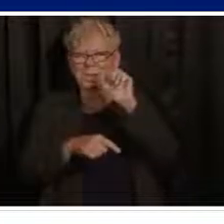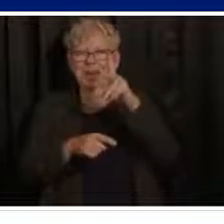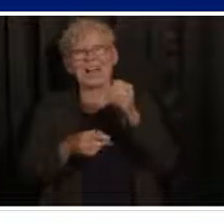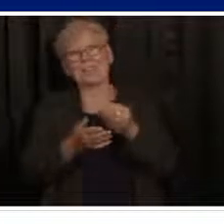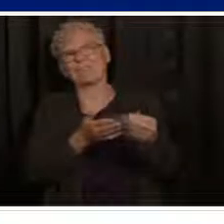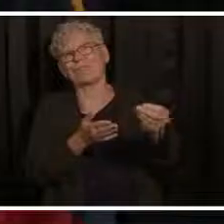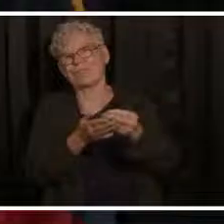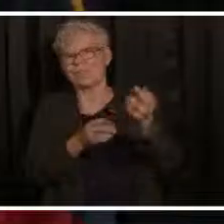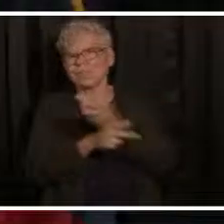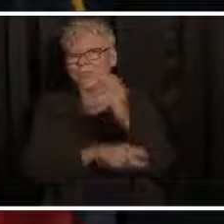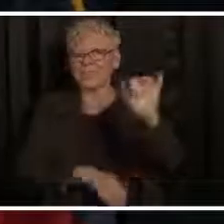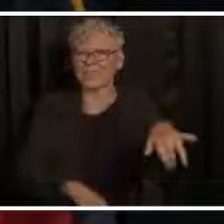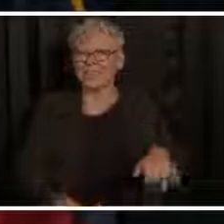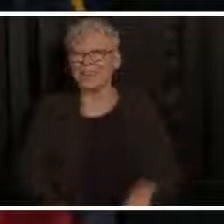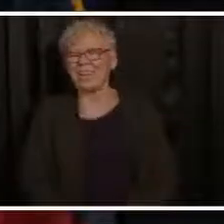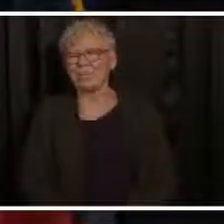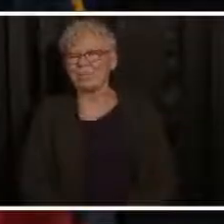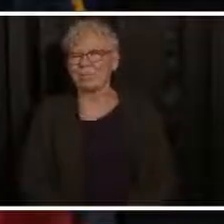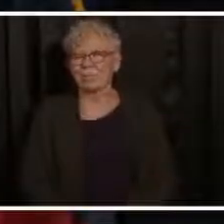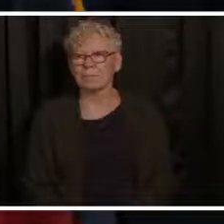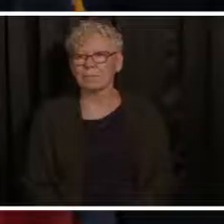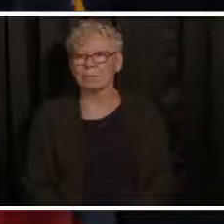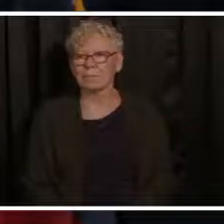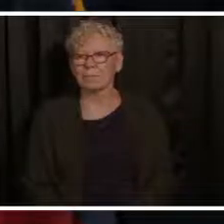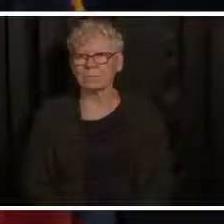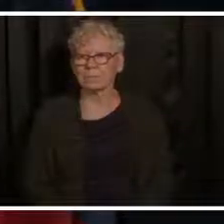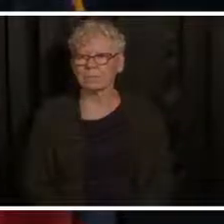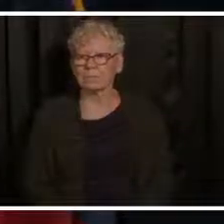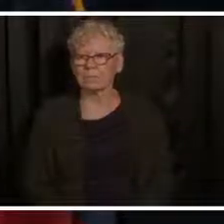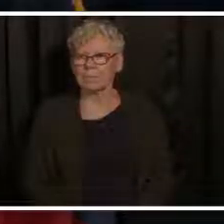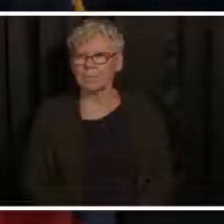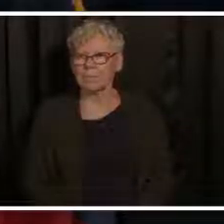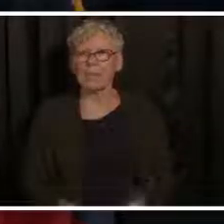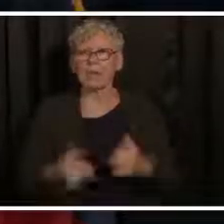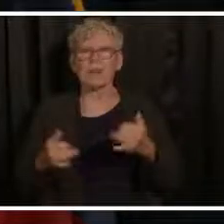They touched tens of thousands of Coloradans. Many of them work part time or full time. Many of them are part time